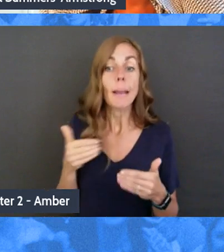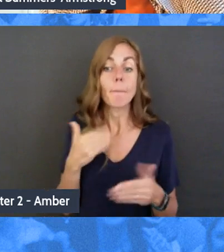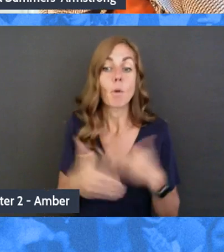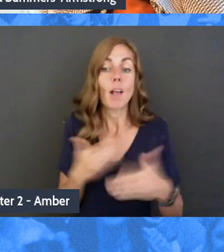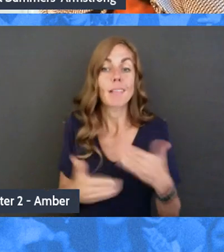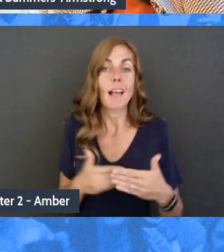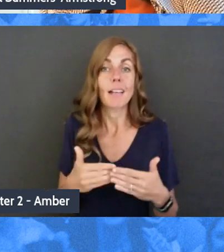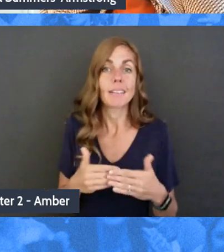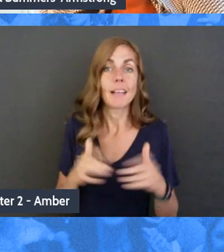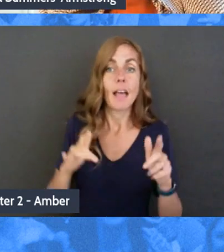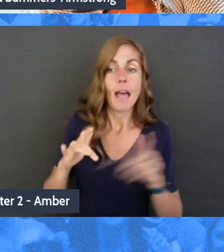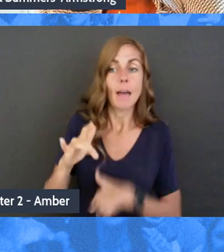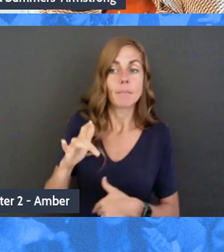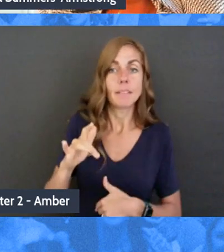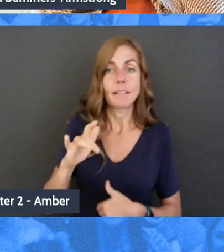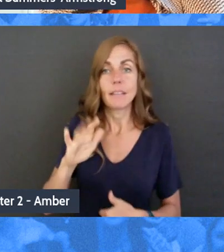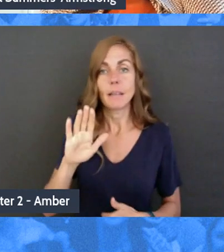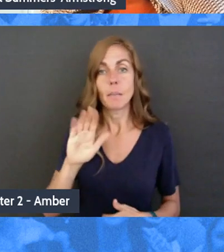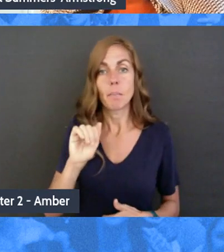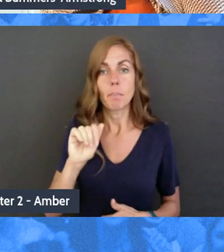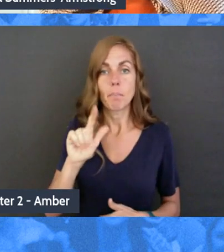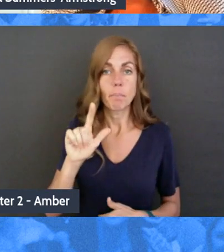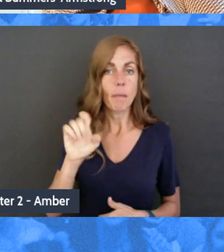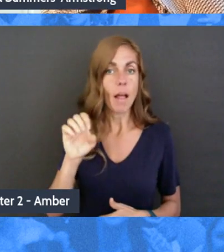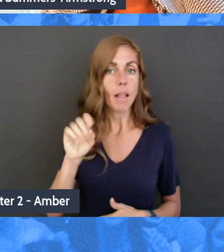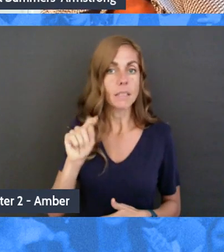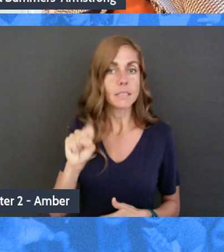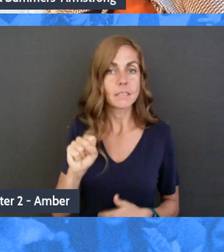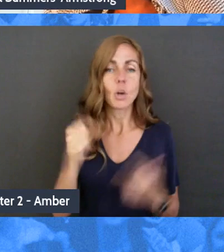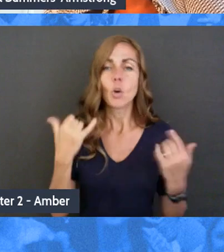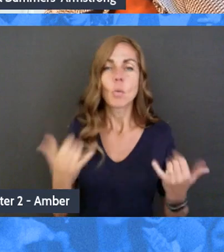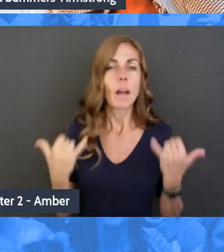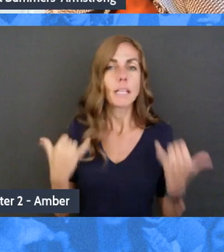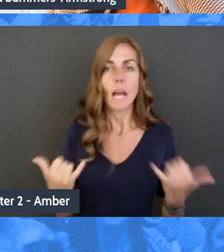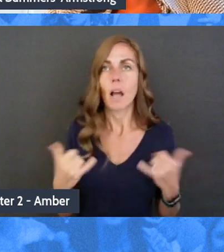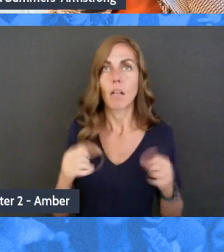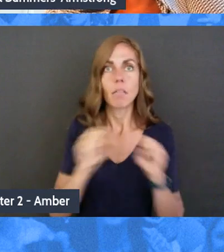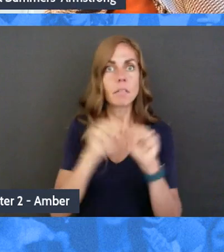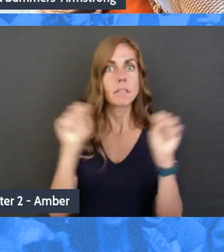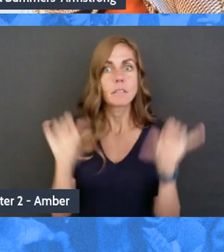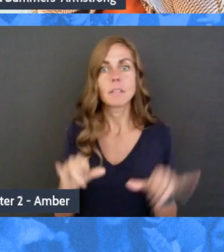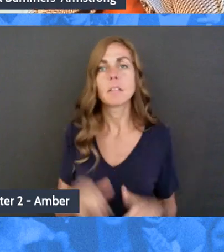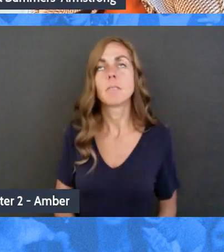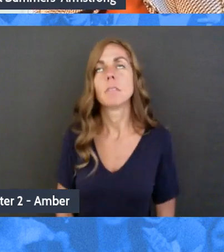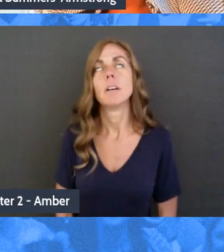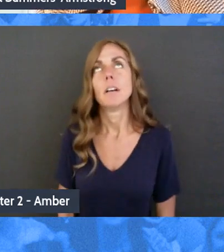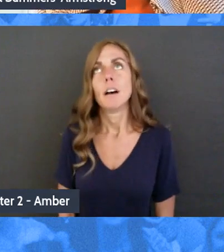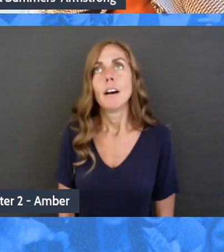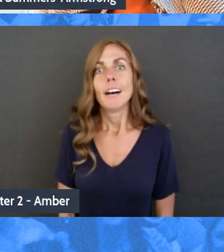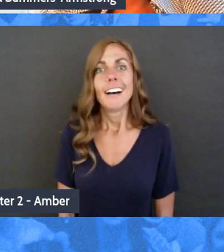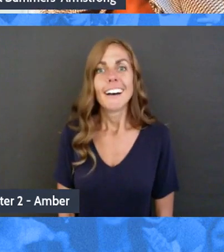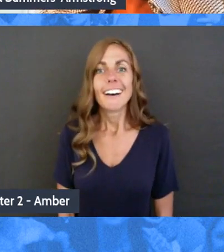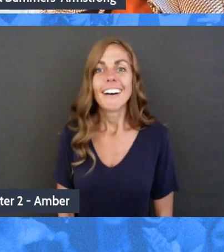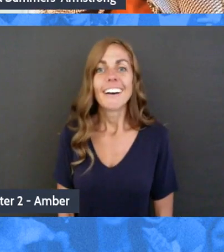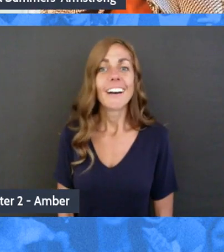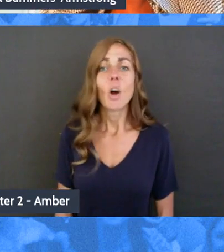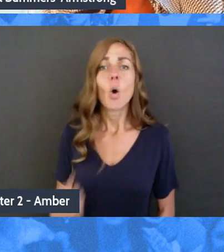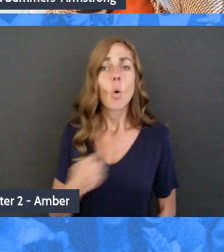Right now, the system is just so it's, we basically set them up for long nights